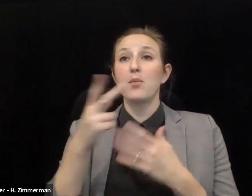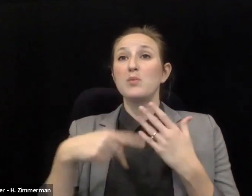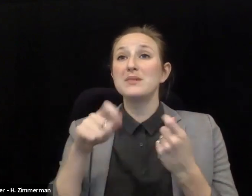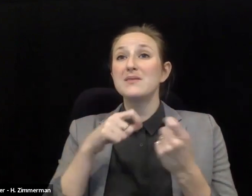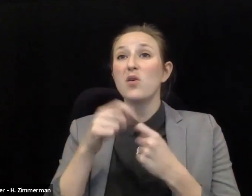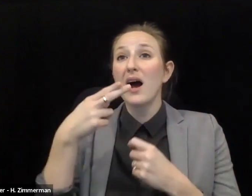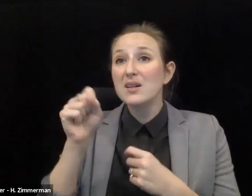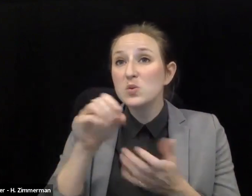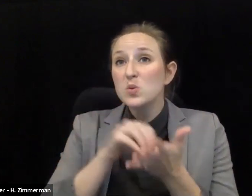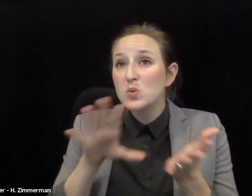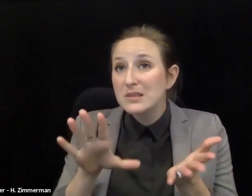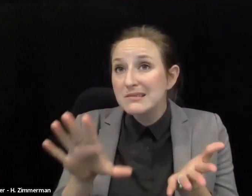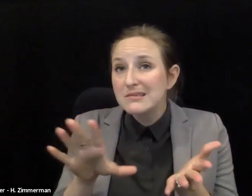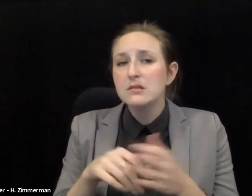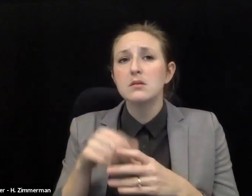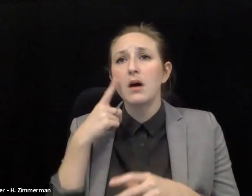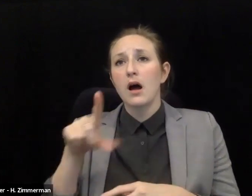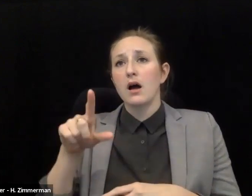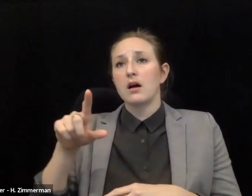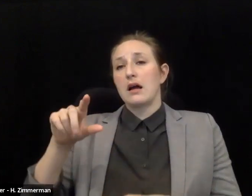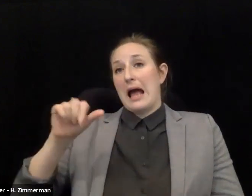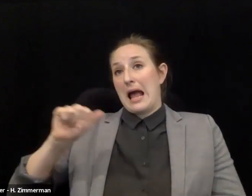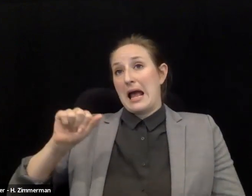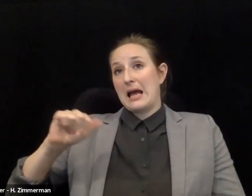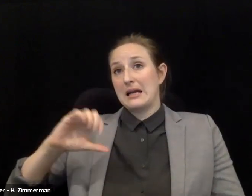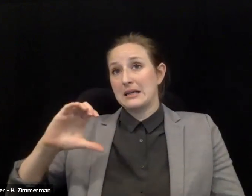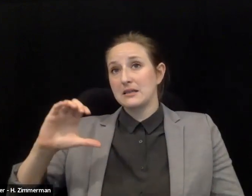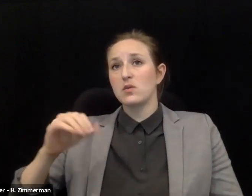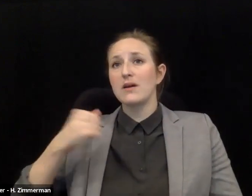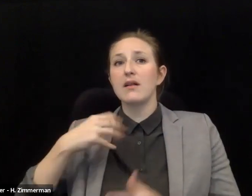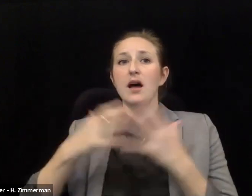students, however, American Councils has a lot of programs for related to college and university.